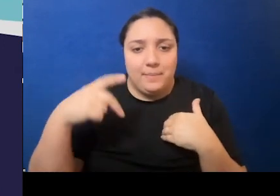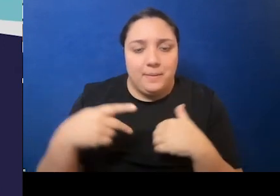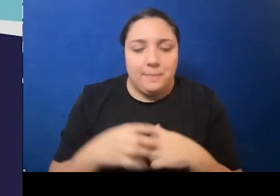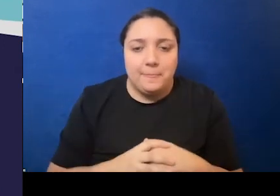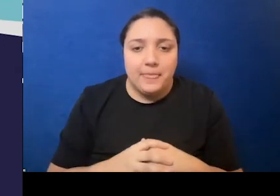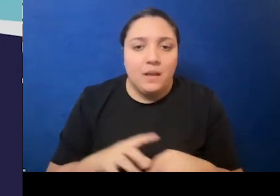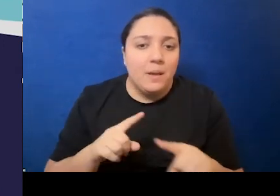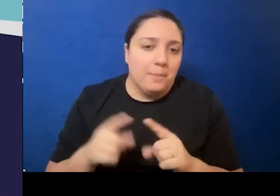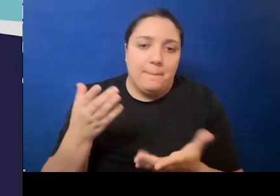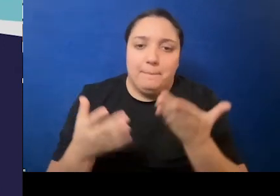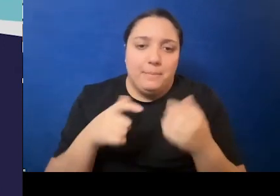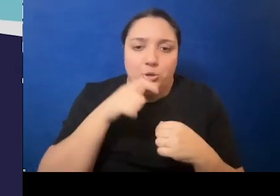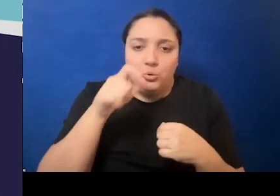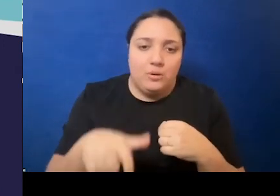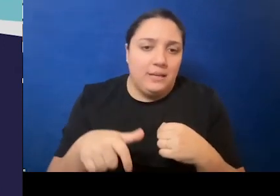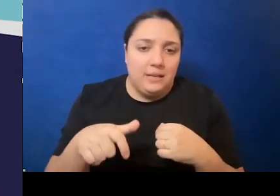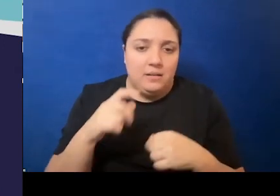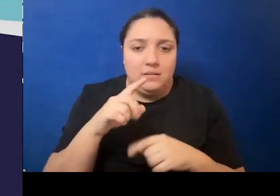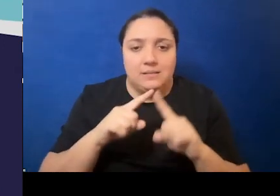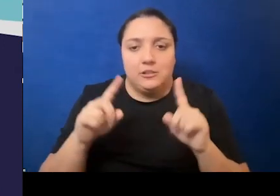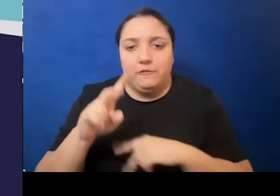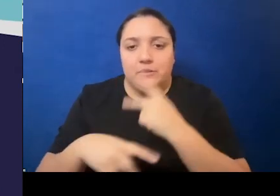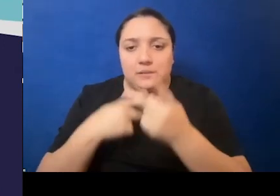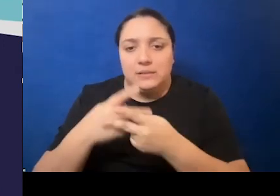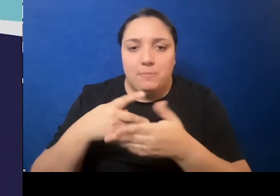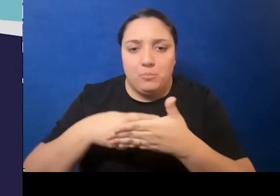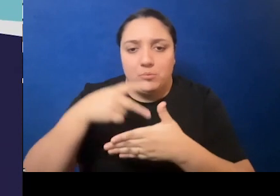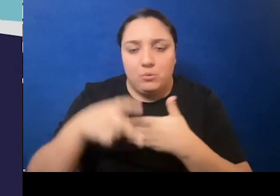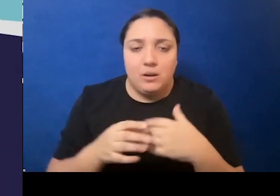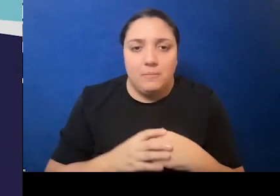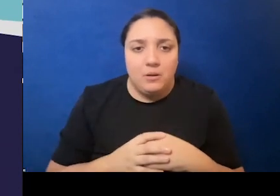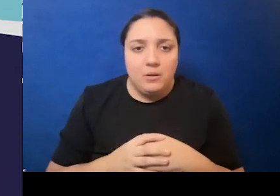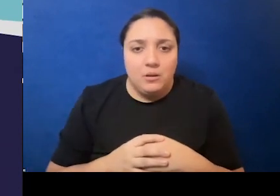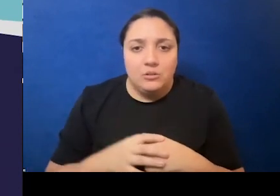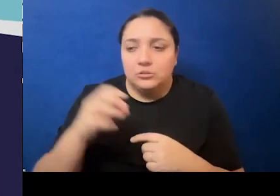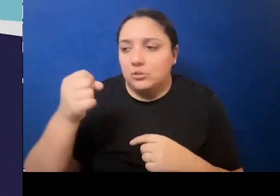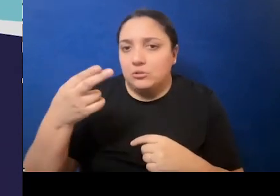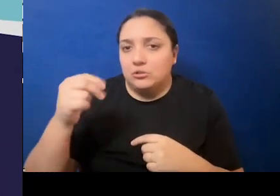THAT ALREADY HAVE AN IDEA. THESE ARE ALL SHARI WENT OVER THESE.